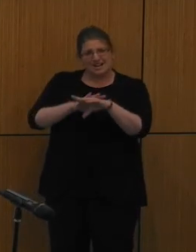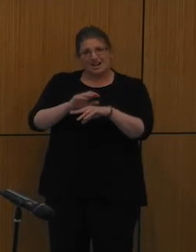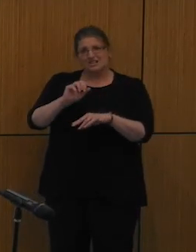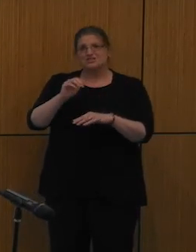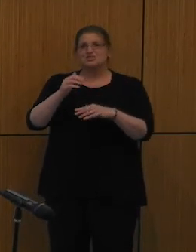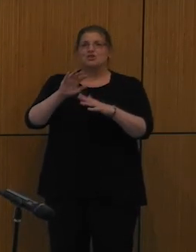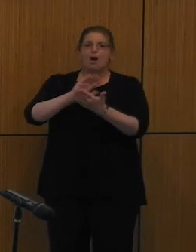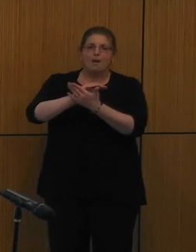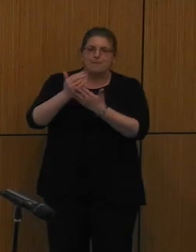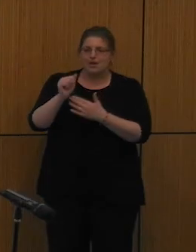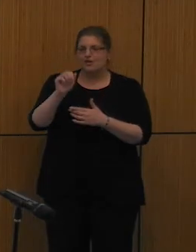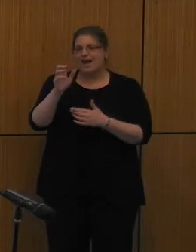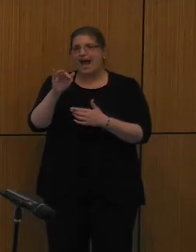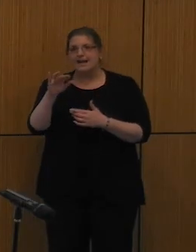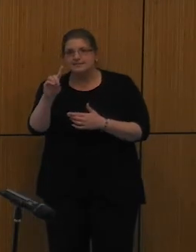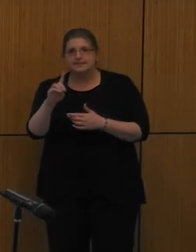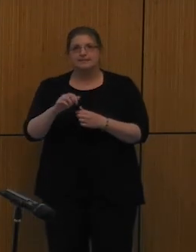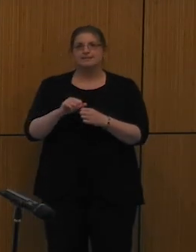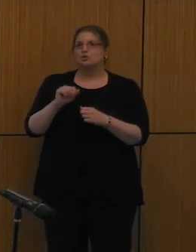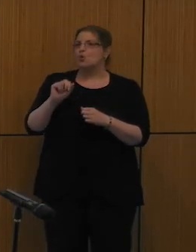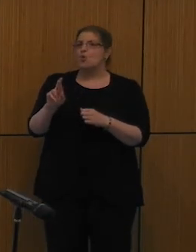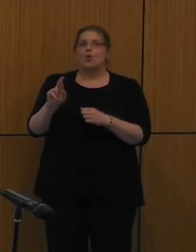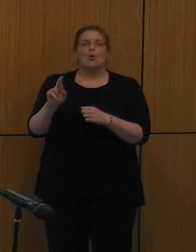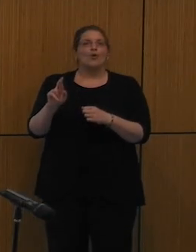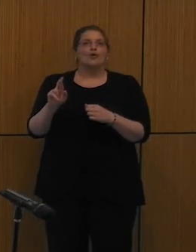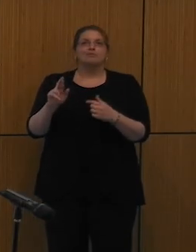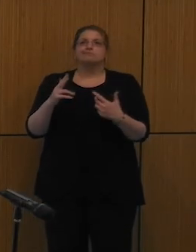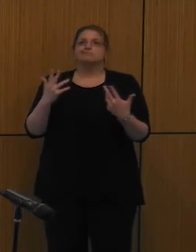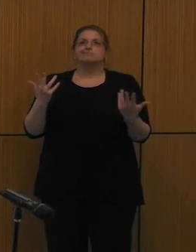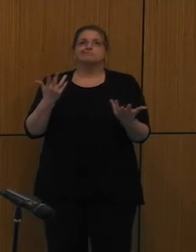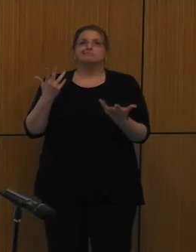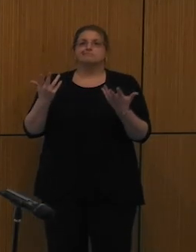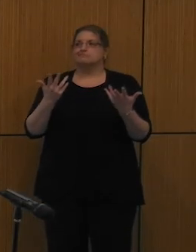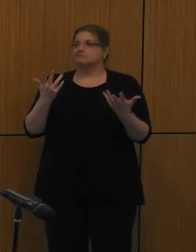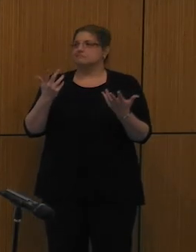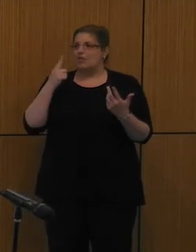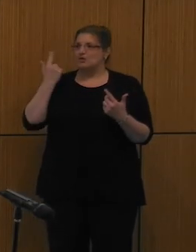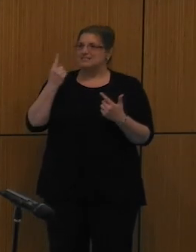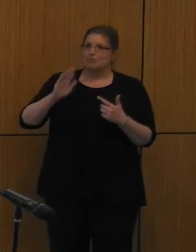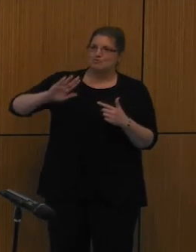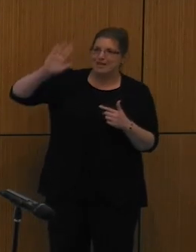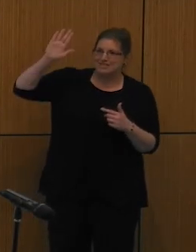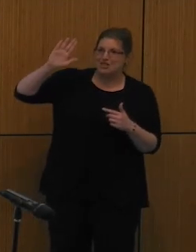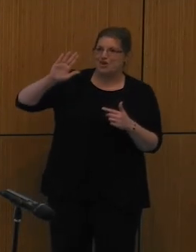Different different. I thought you were okay